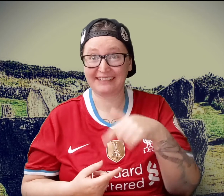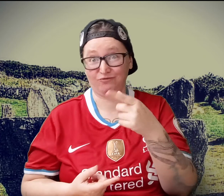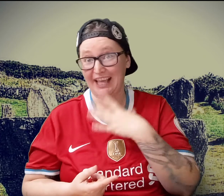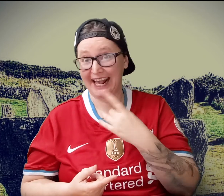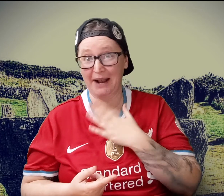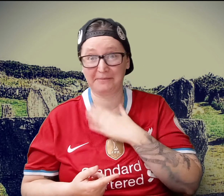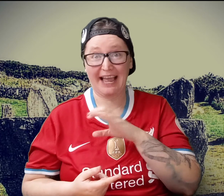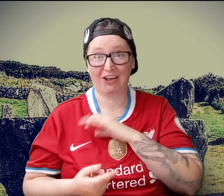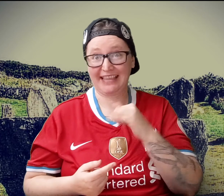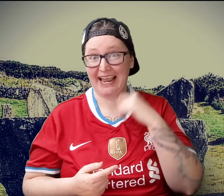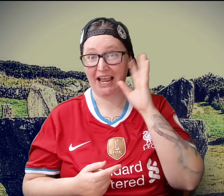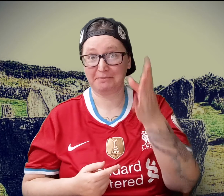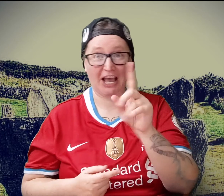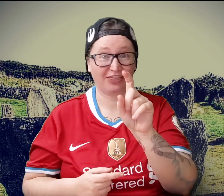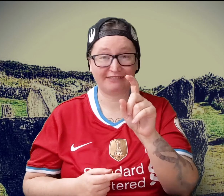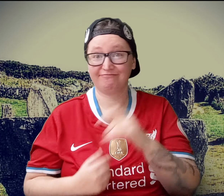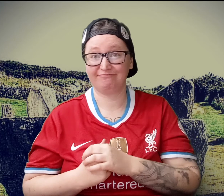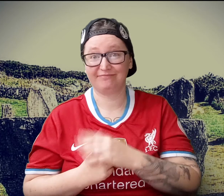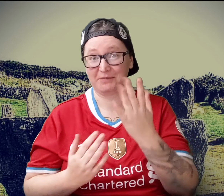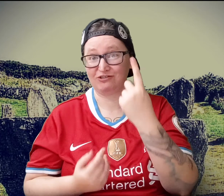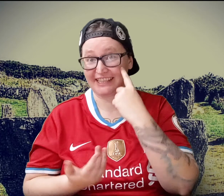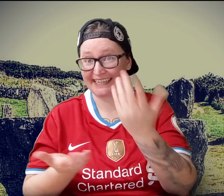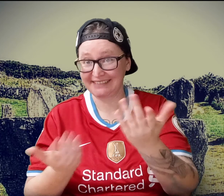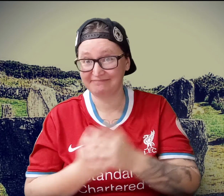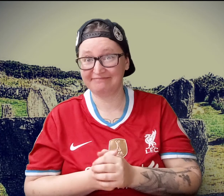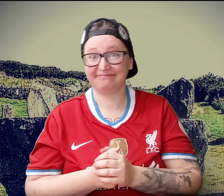let me know what you think do you like the character that I came up with